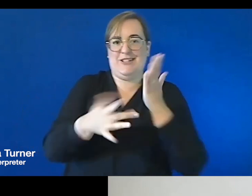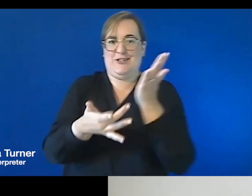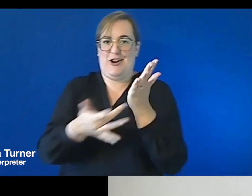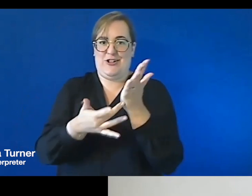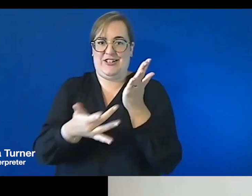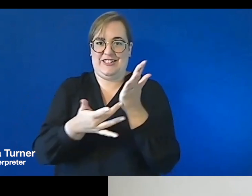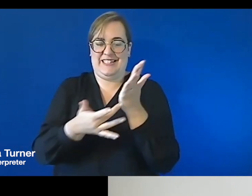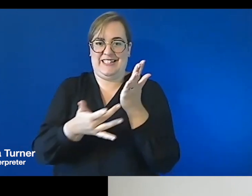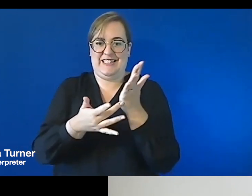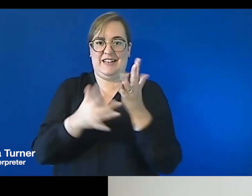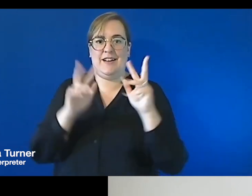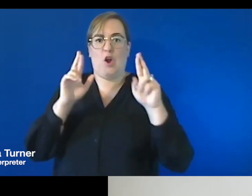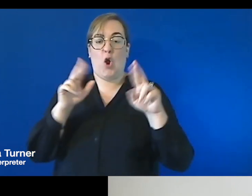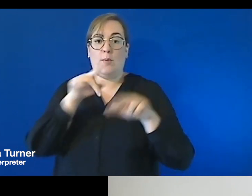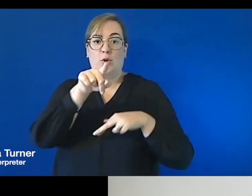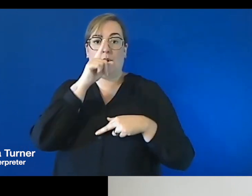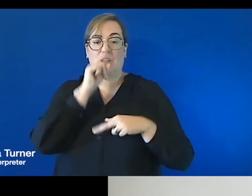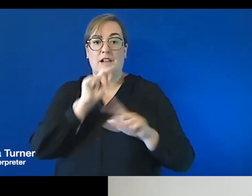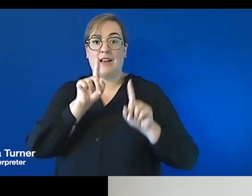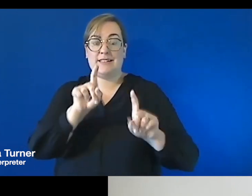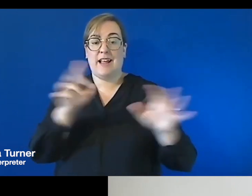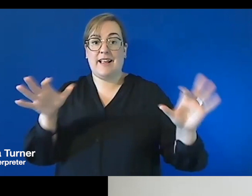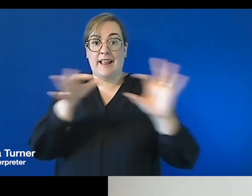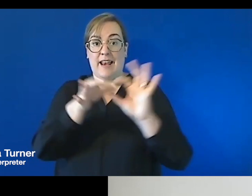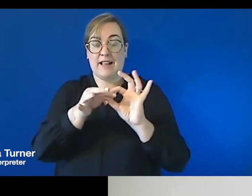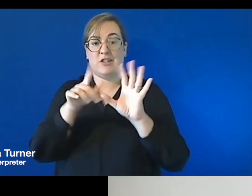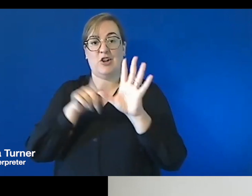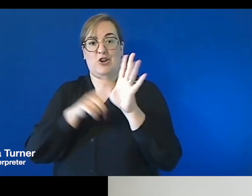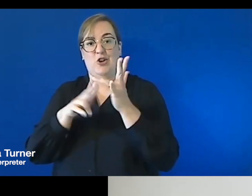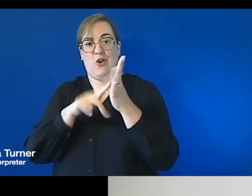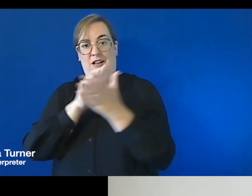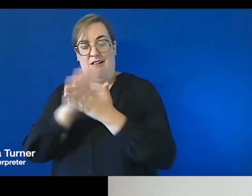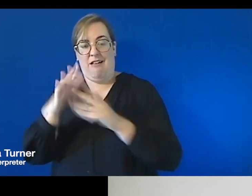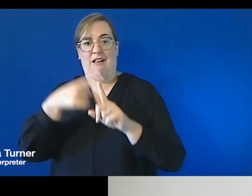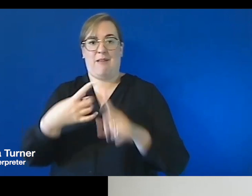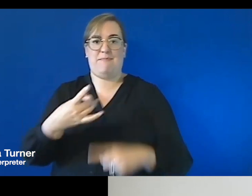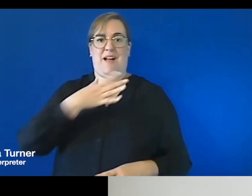I hope you all can stay connected with Yonah and also myself through our social media channels,